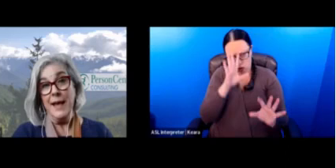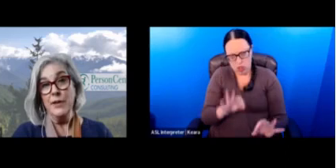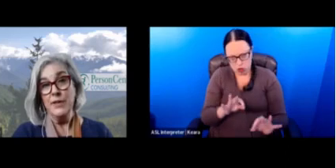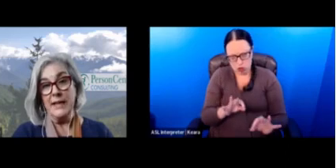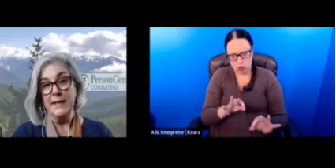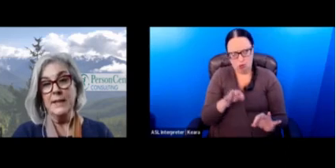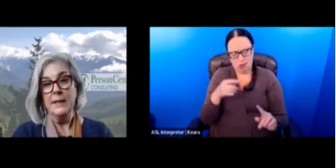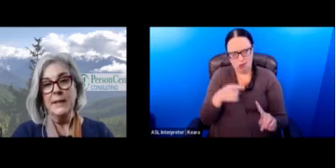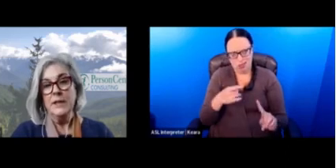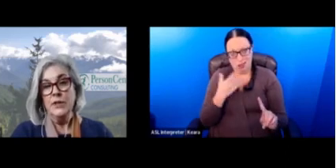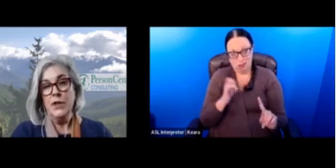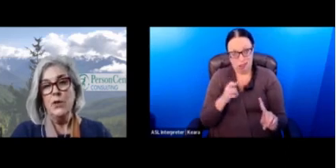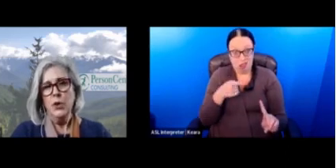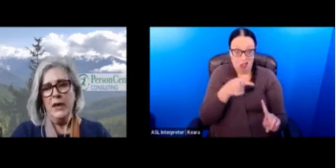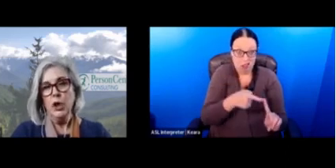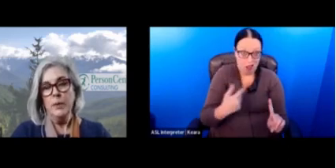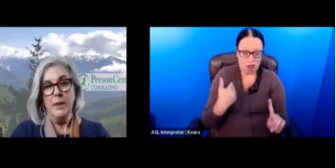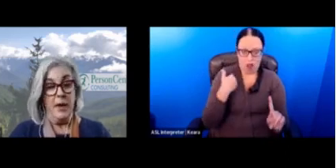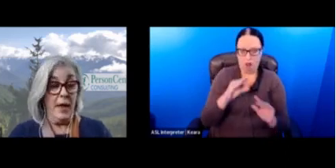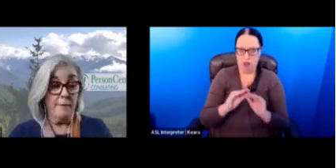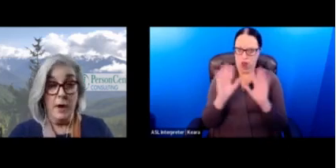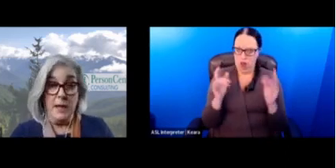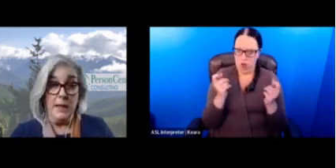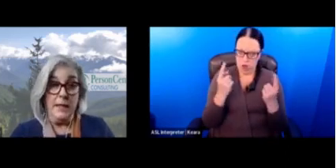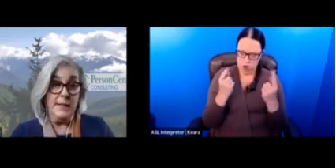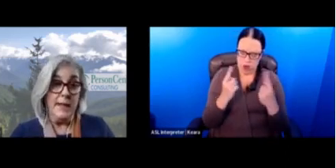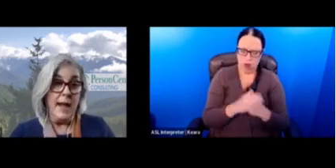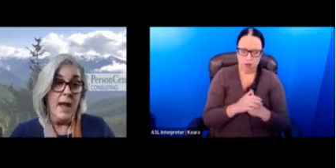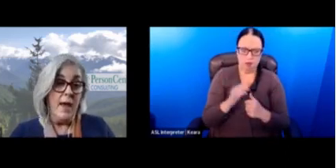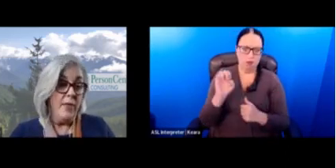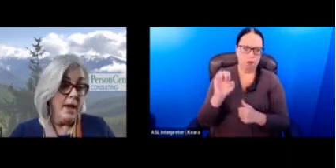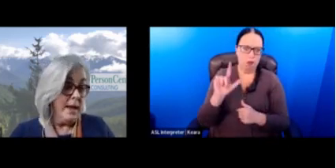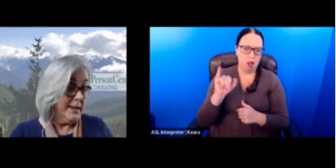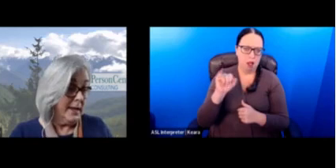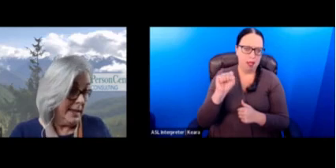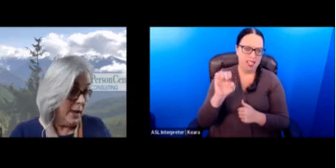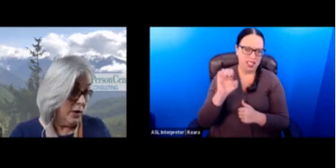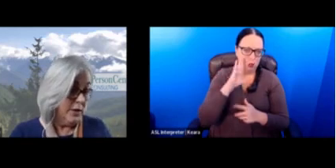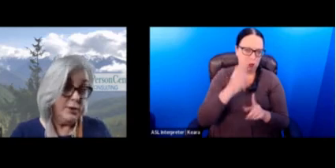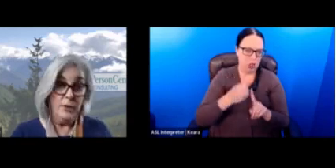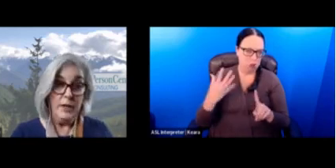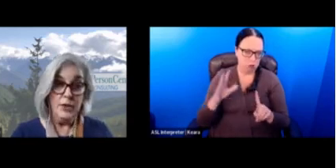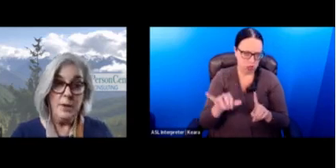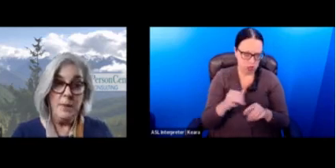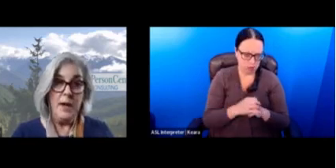they understand. So you'll hear a good bit about that problem, at least today. And then it does take courage of your leadership